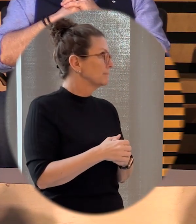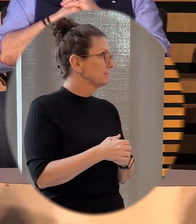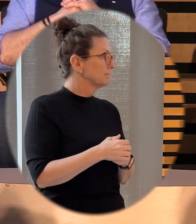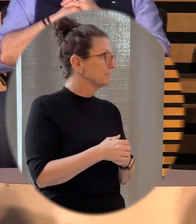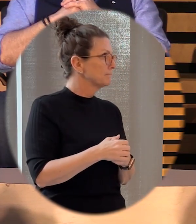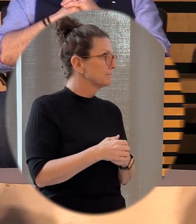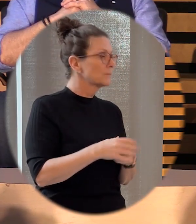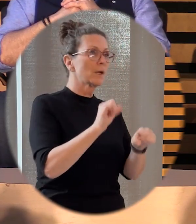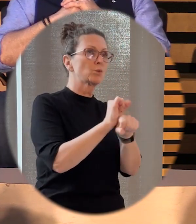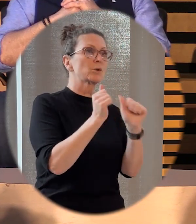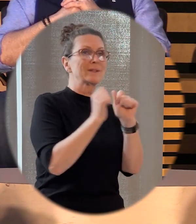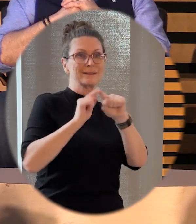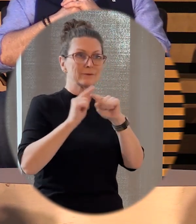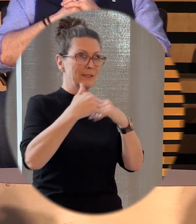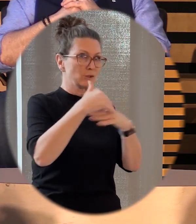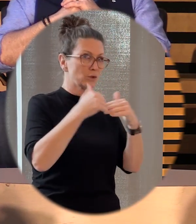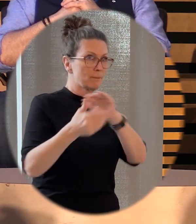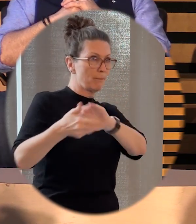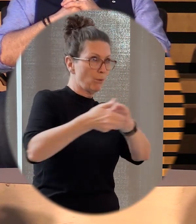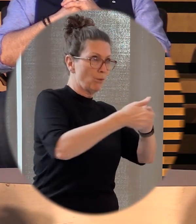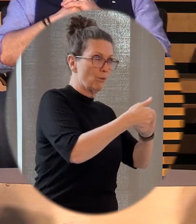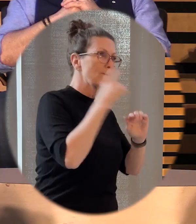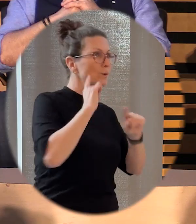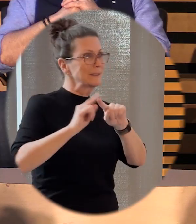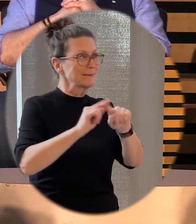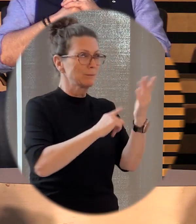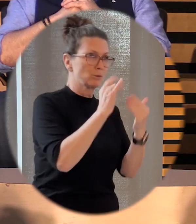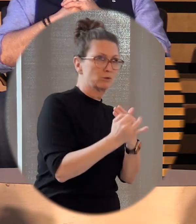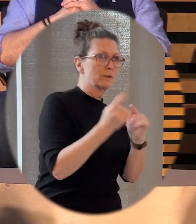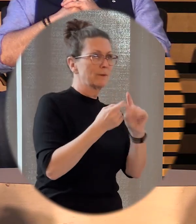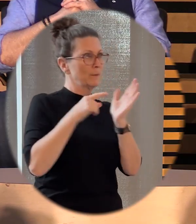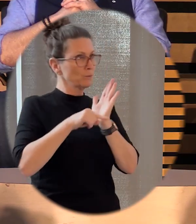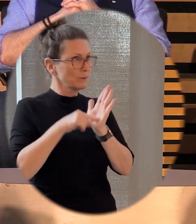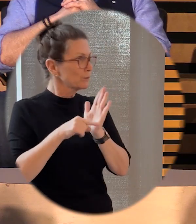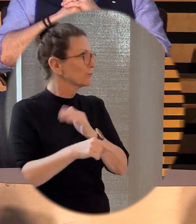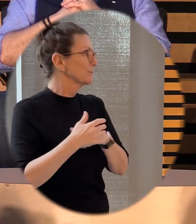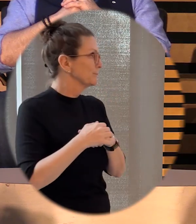and we work with other partners on various other external projects from research as well. We work